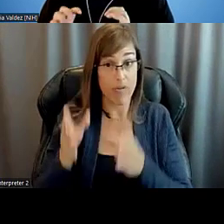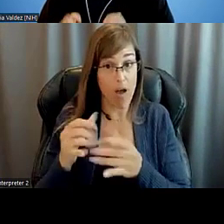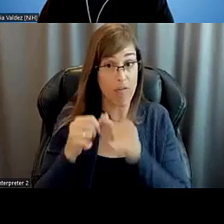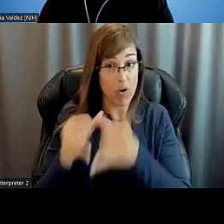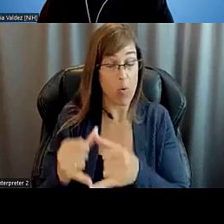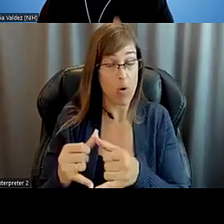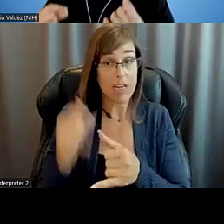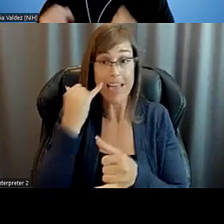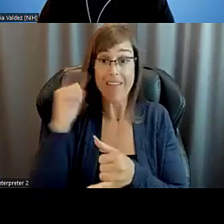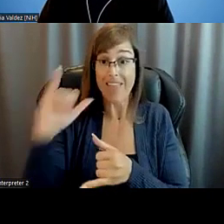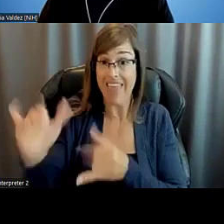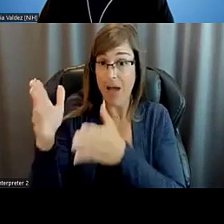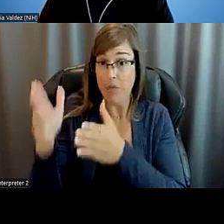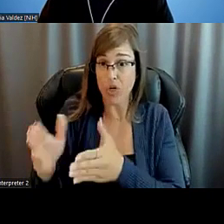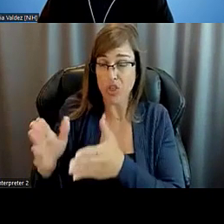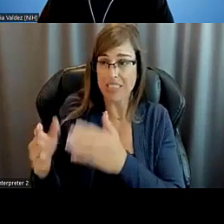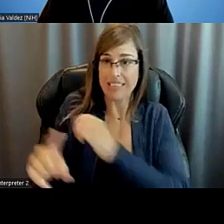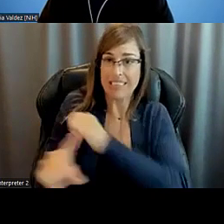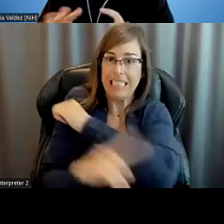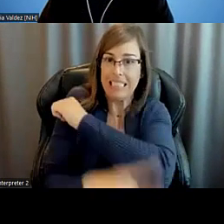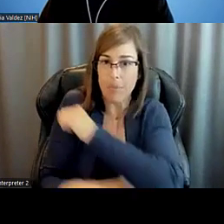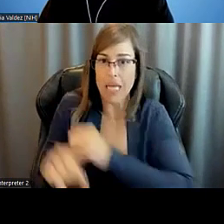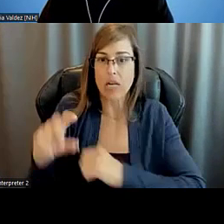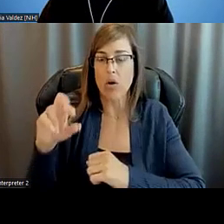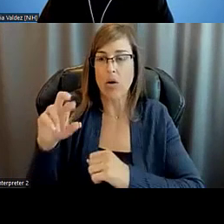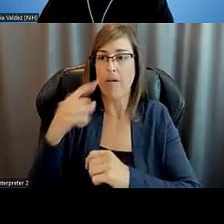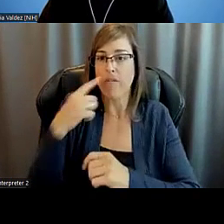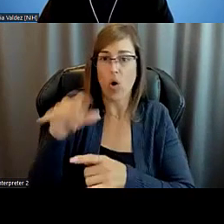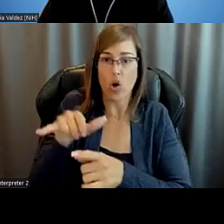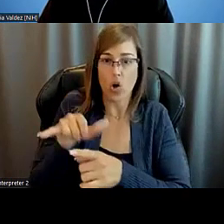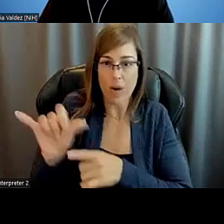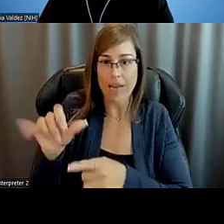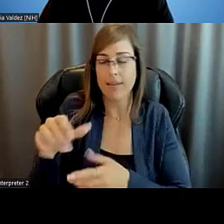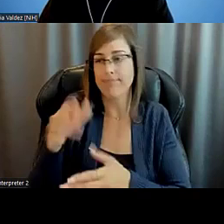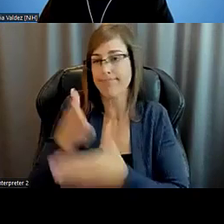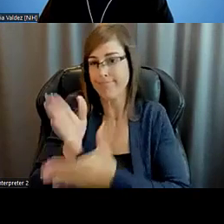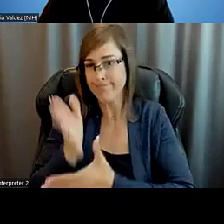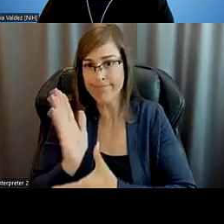if that person has been disciplined for harassment, bullying, unsafe work environment,